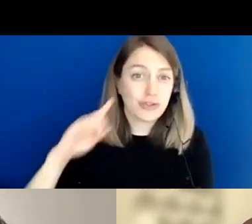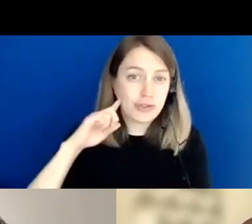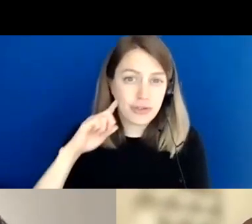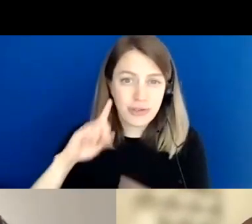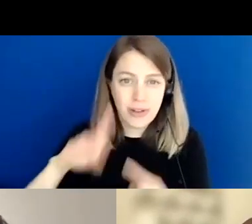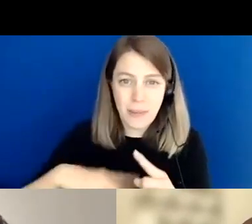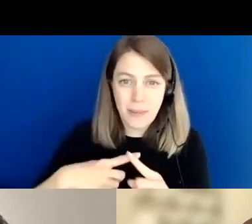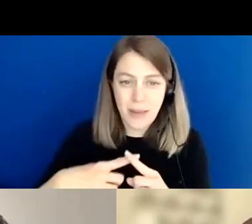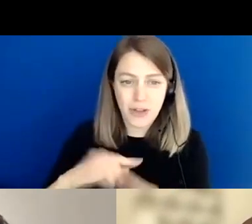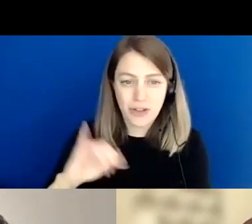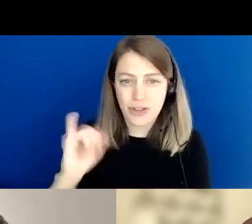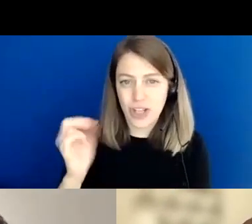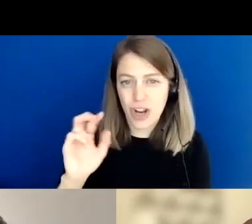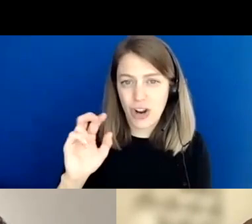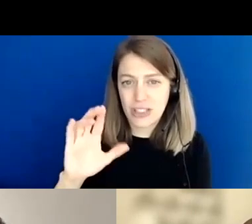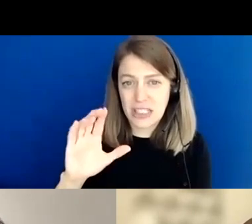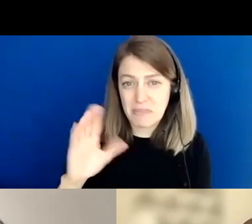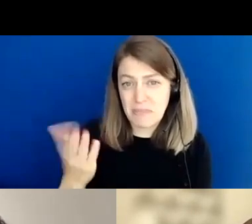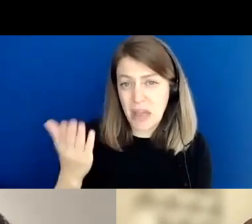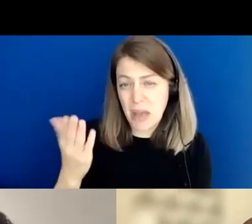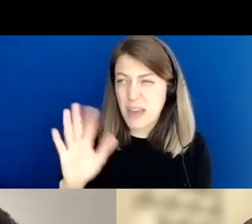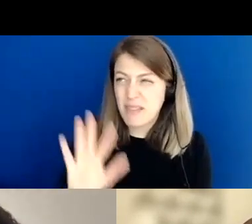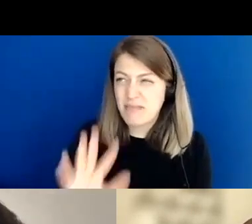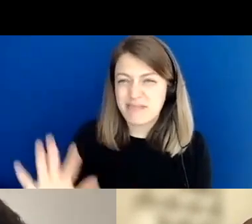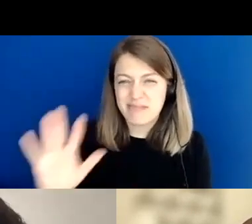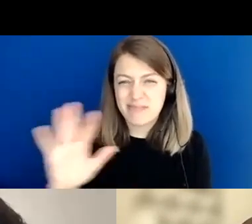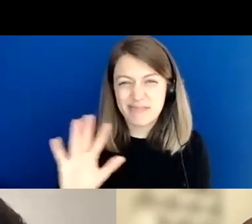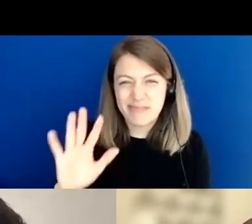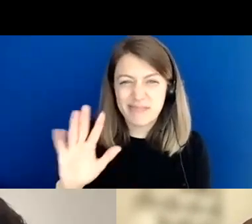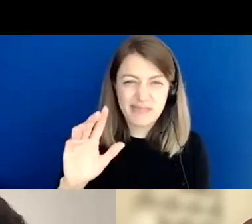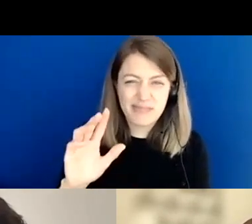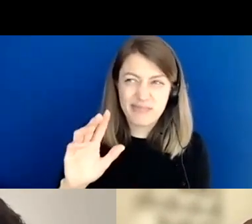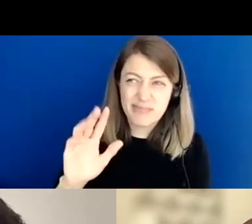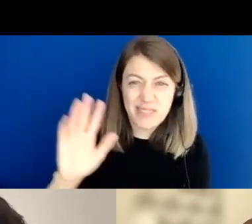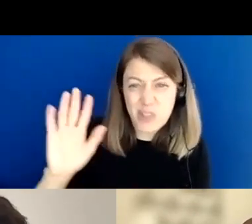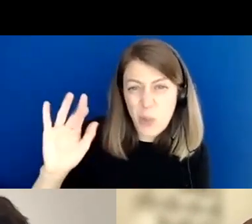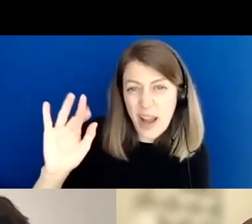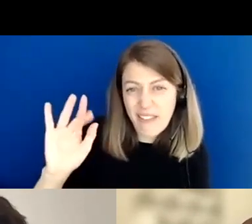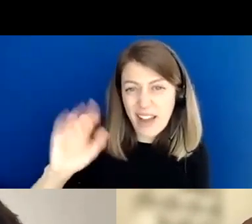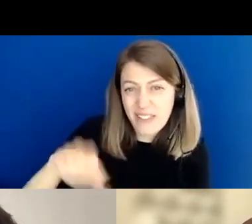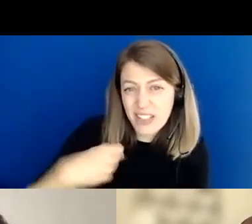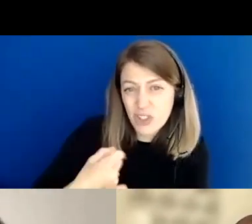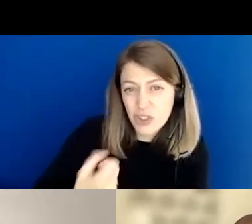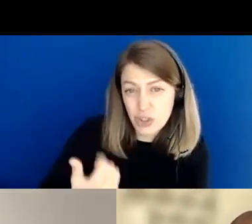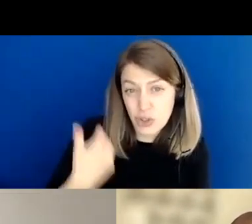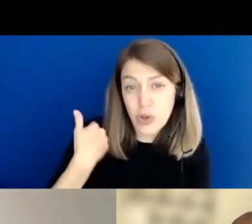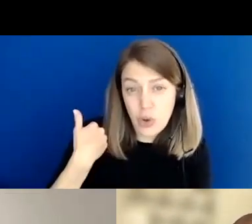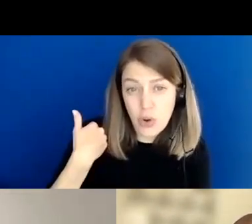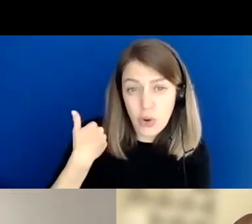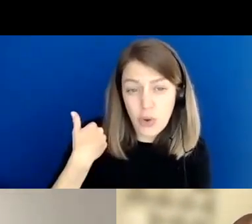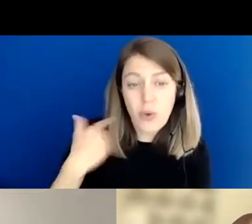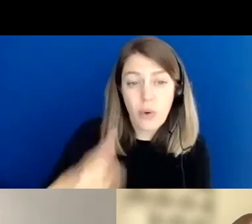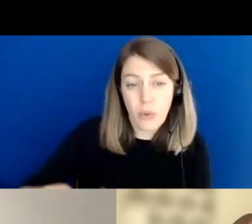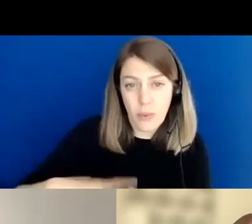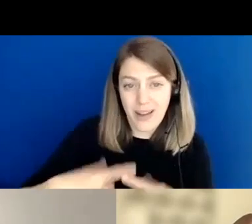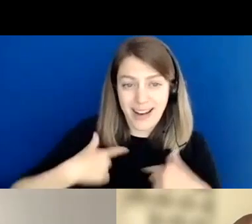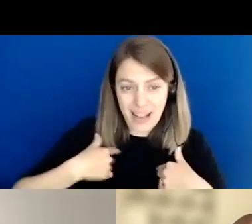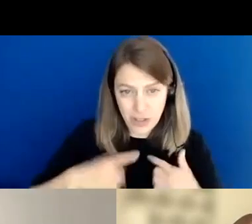It would have been somewhere around probably 25 years ago when I began my legal career,